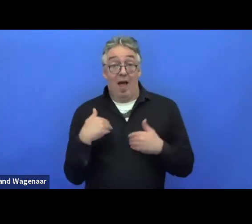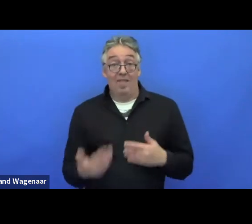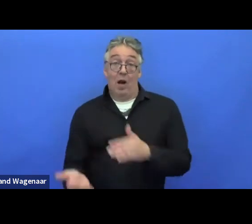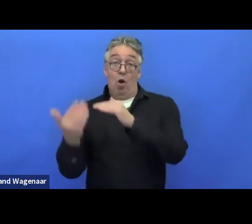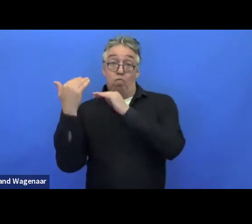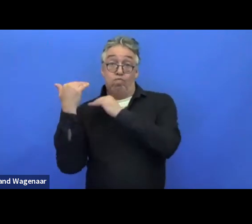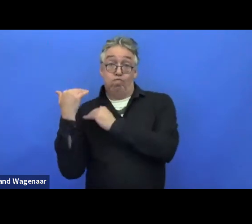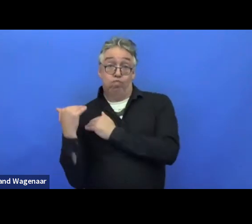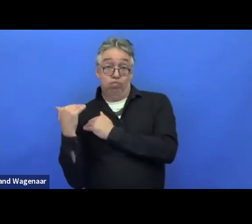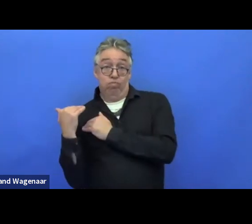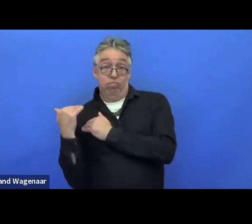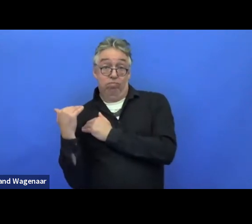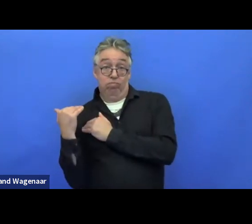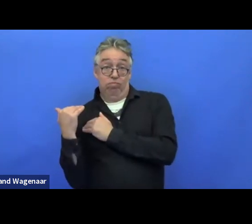to comply with the rights do so.